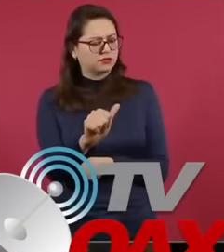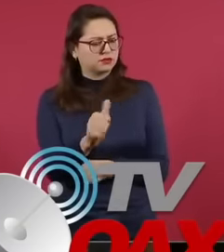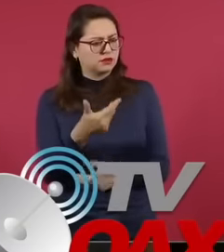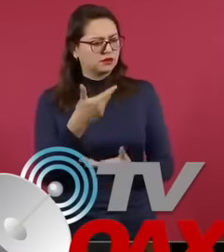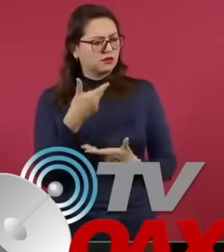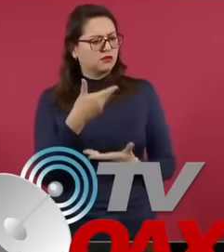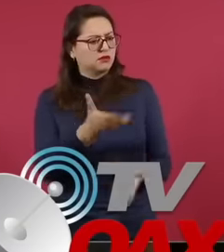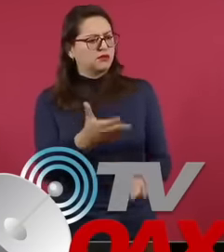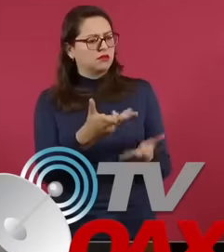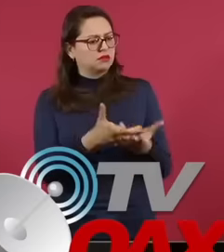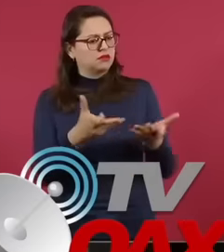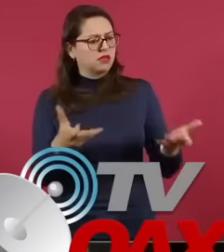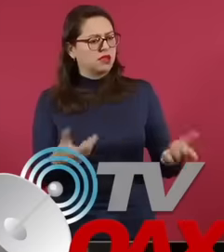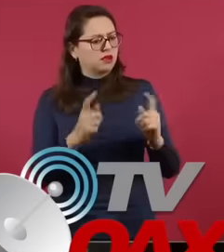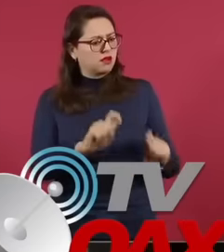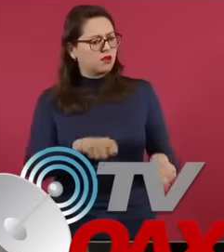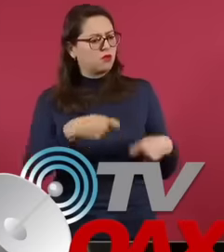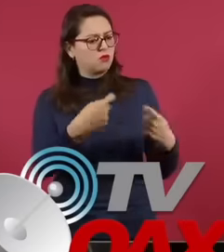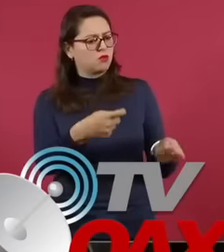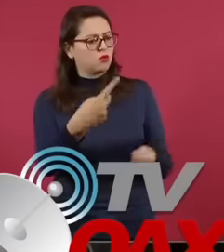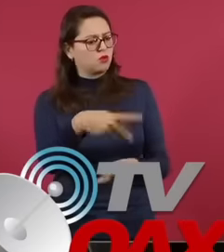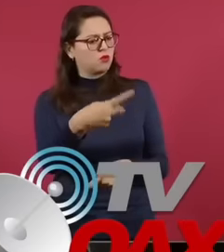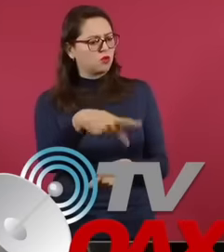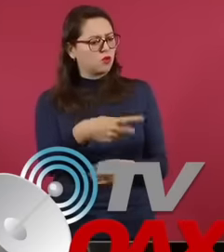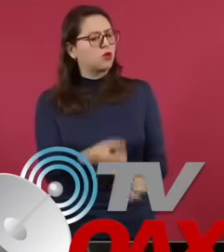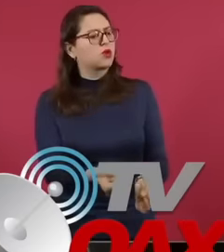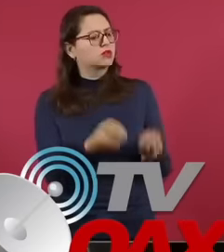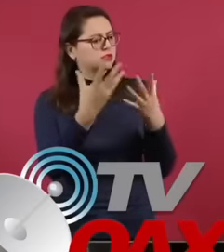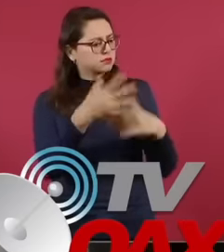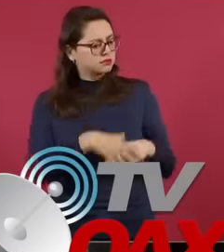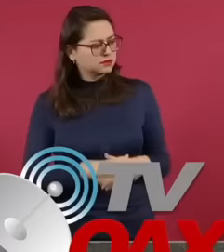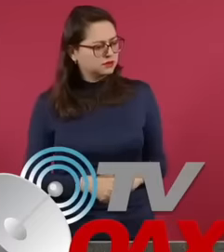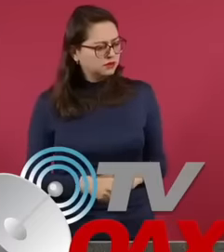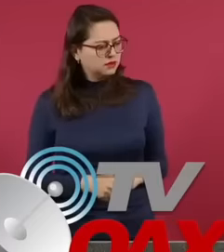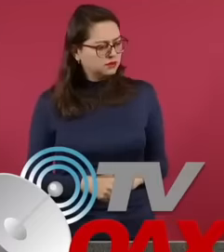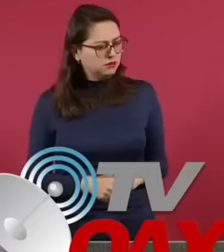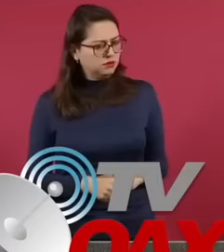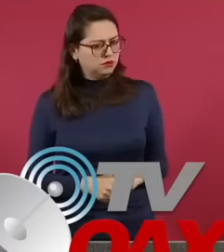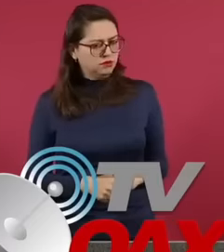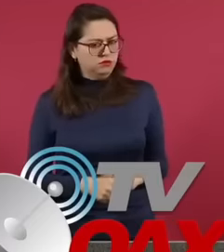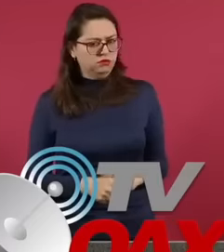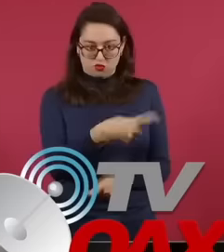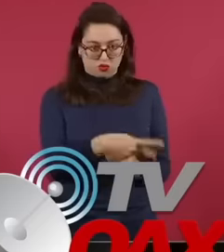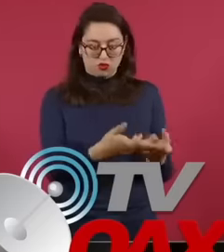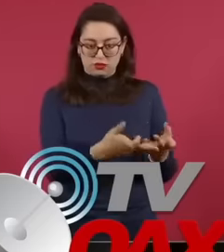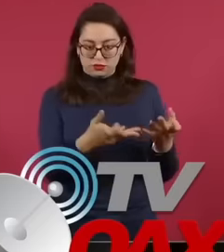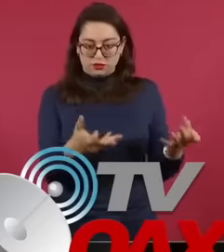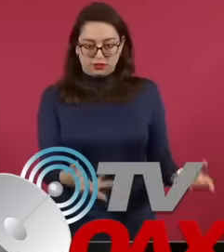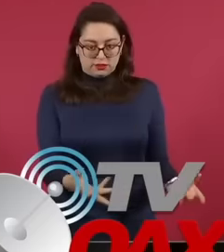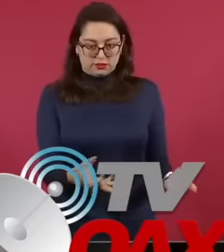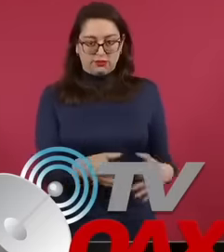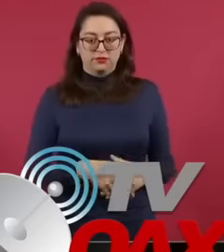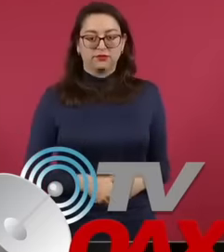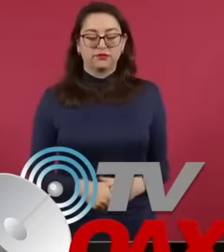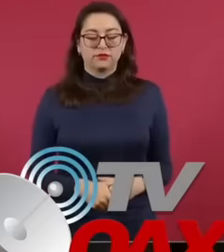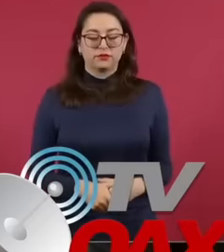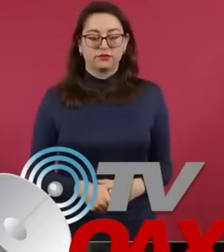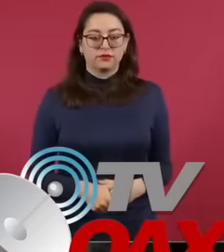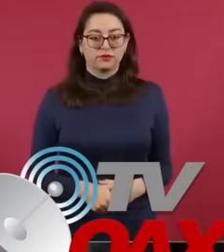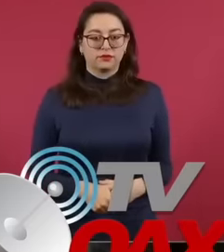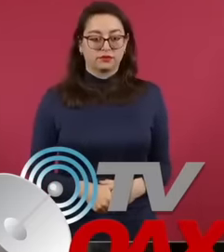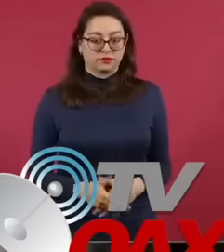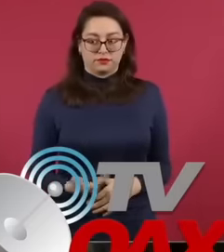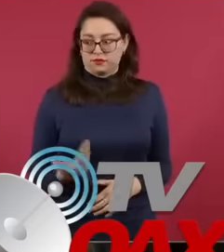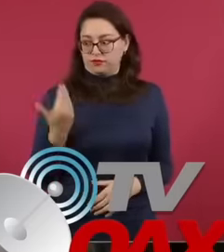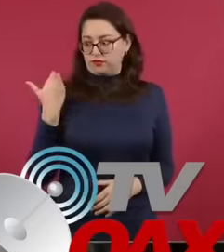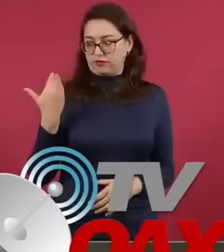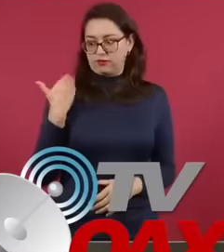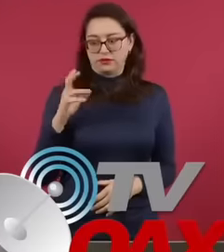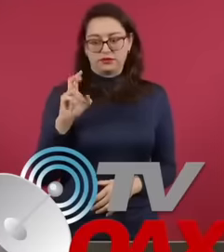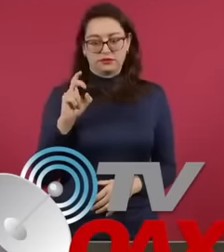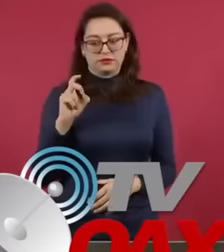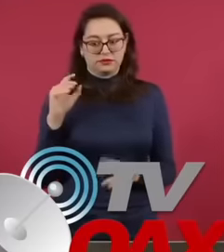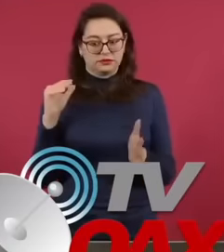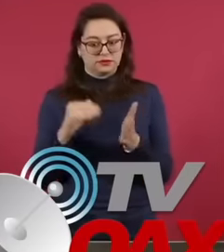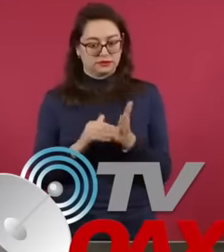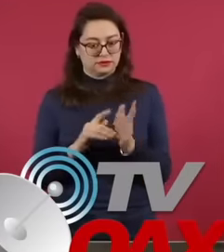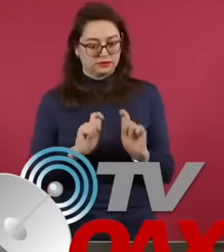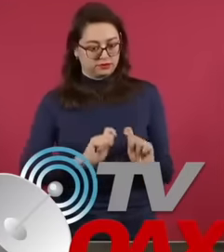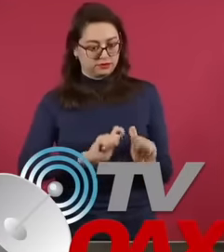delivered to the peoples additional yais Well, 3,000 have already been delivered,